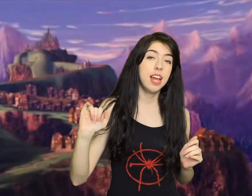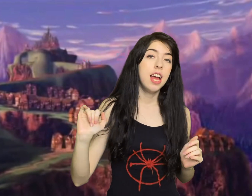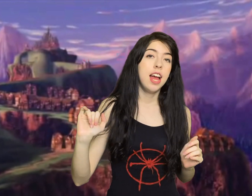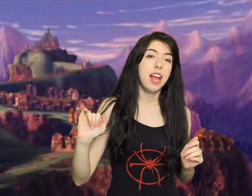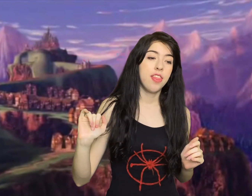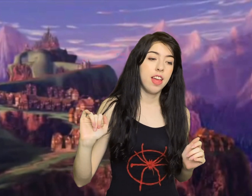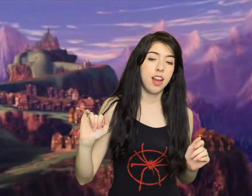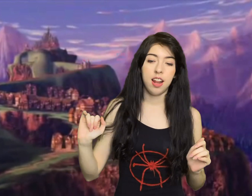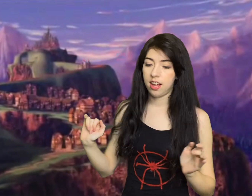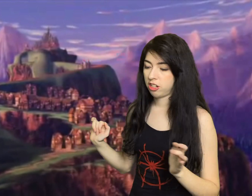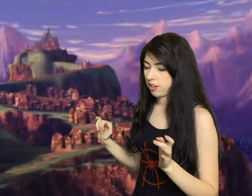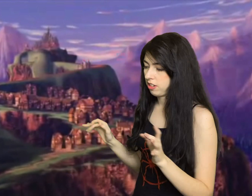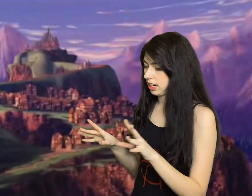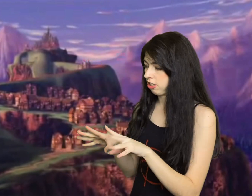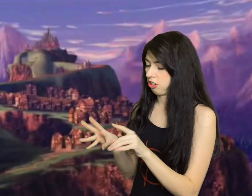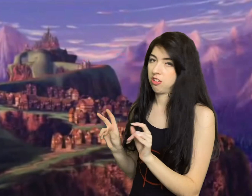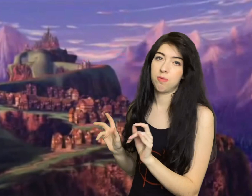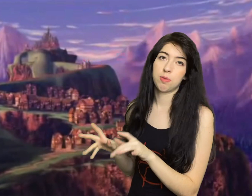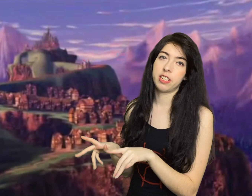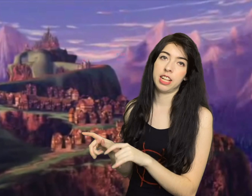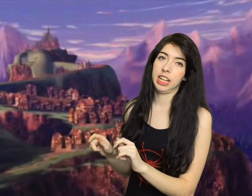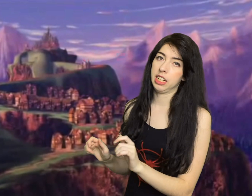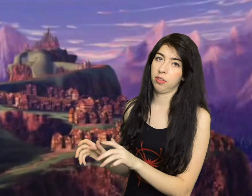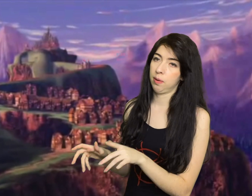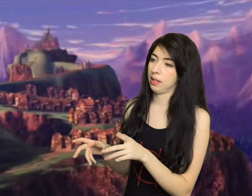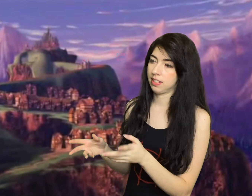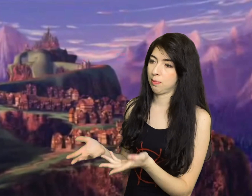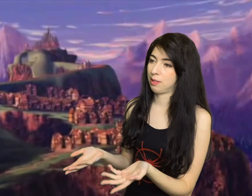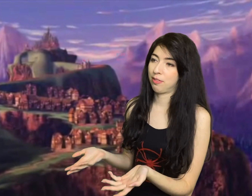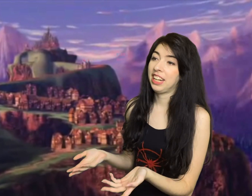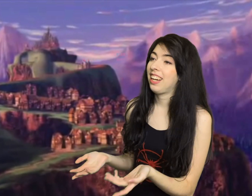and then shifting just pretend like you're rubbing someone's feet